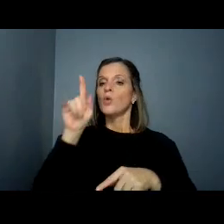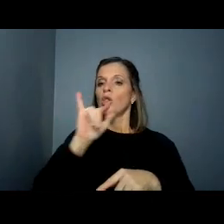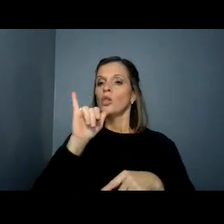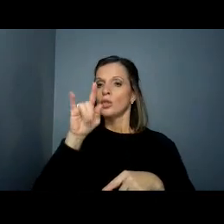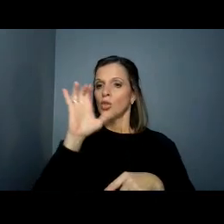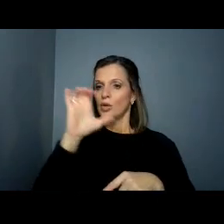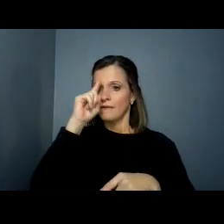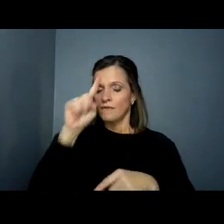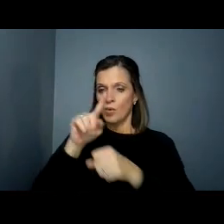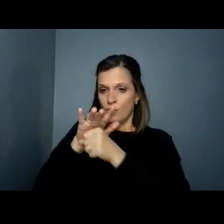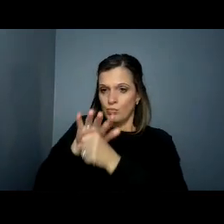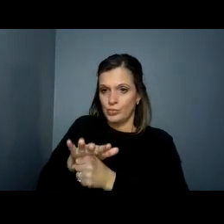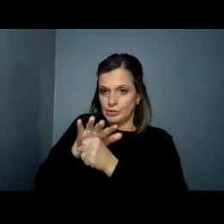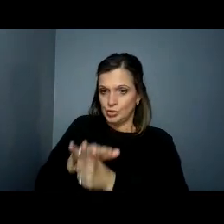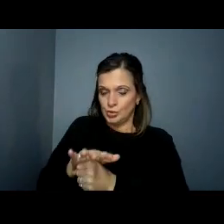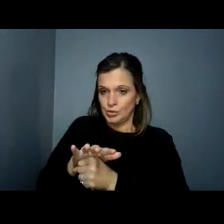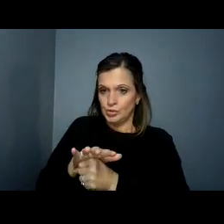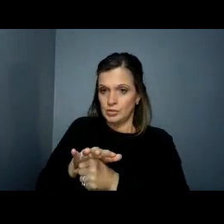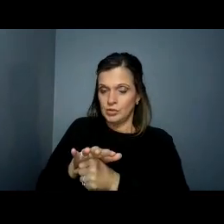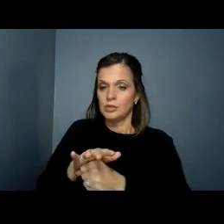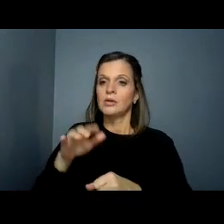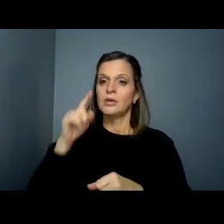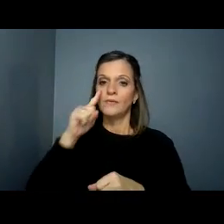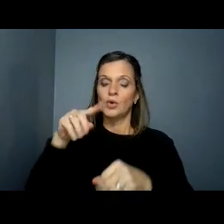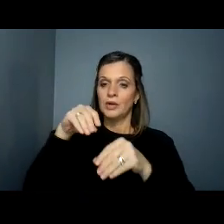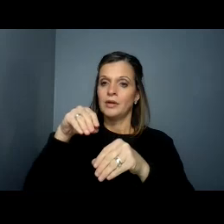the earbud where. The eardrum is.